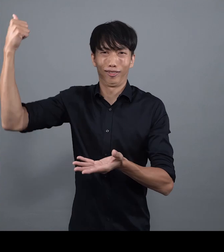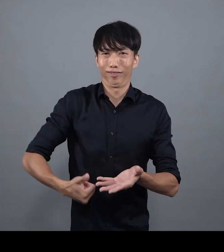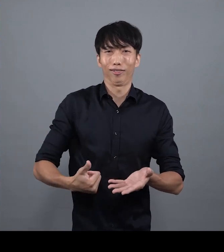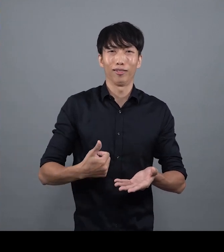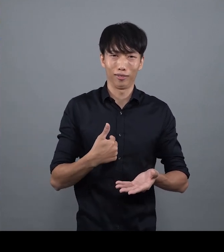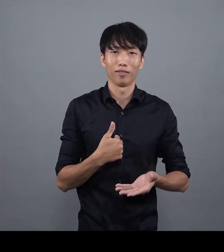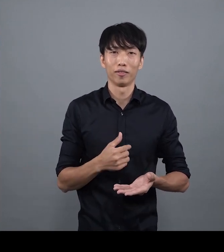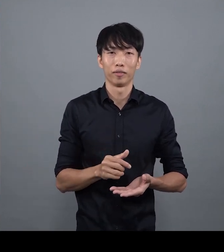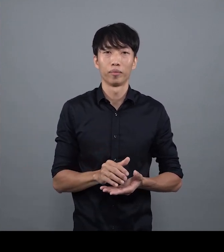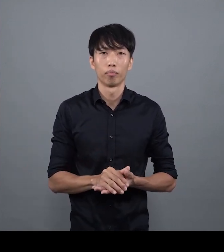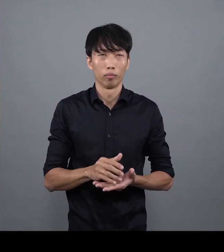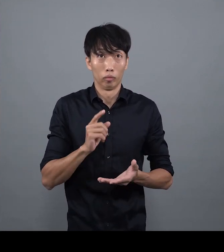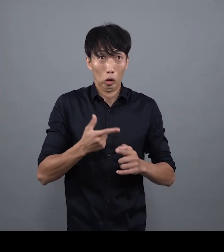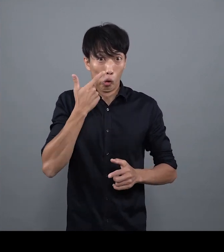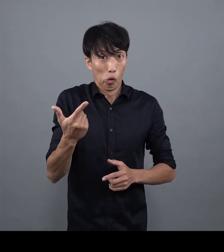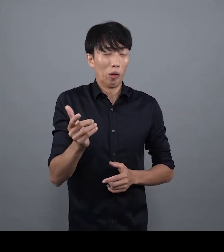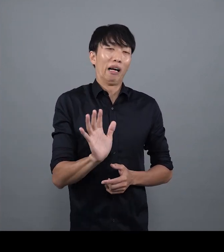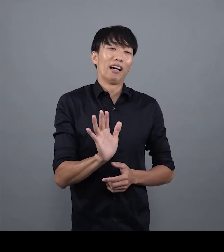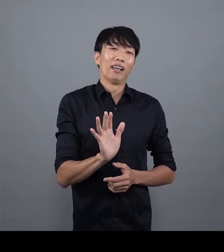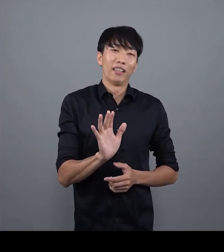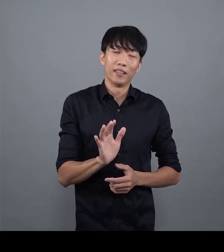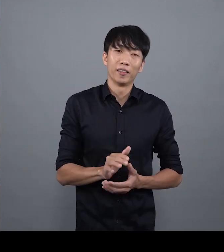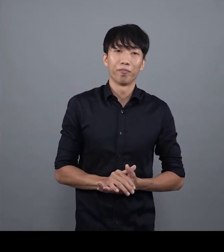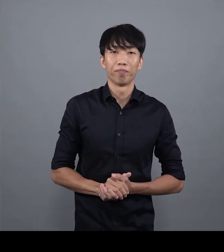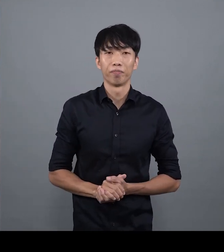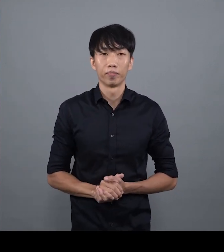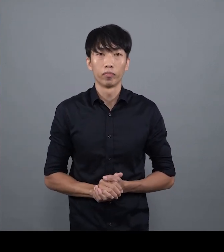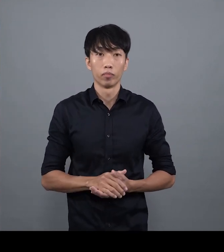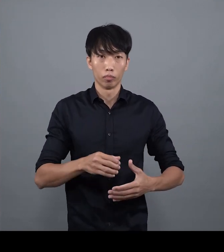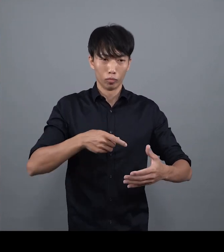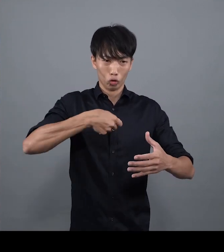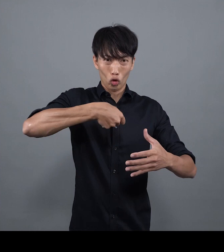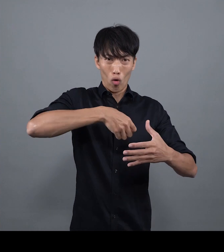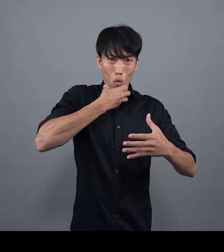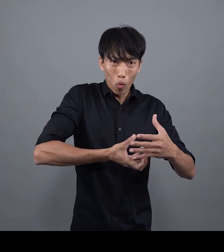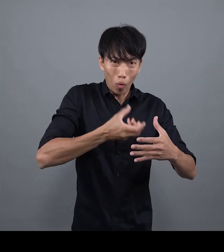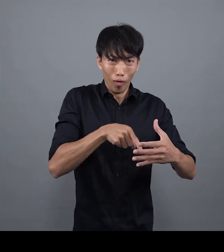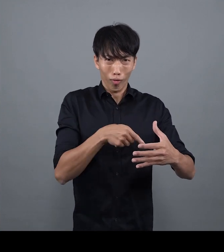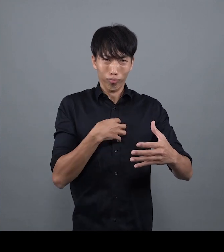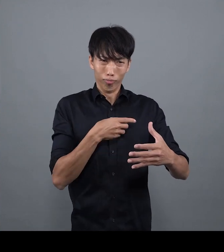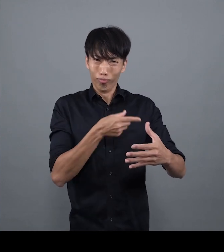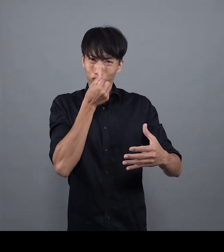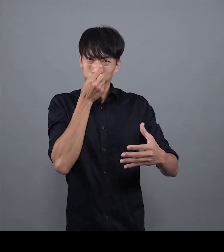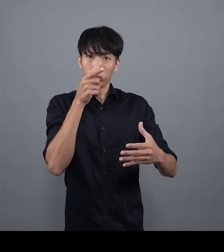There aren’t many here Sickness bags interest me a lot No matter where you go, even if you’ve got nobody with you